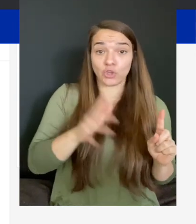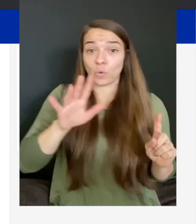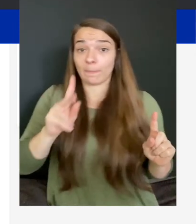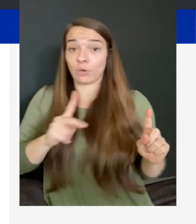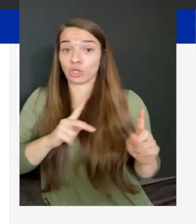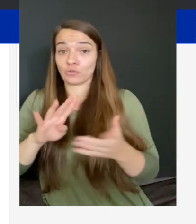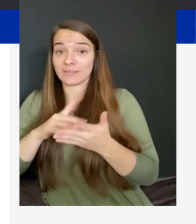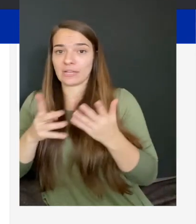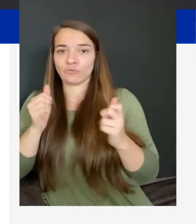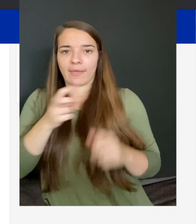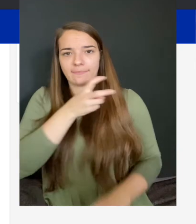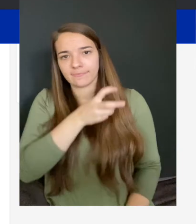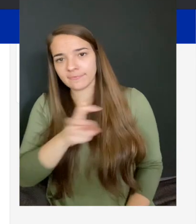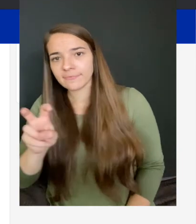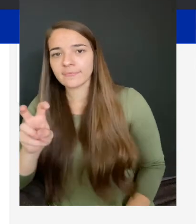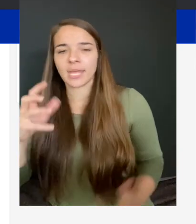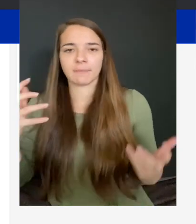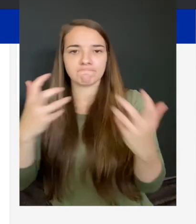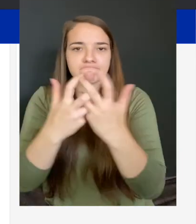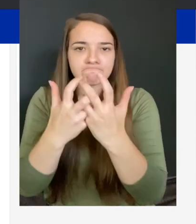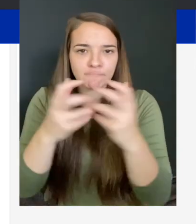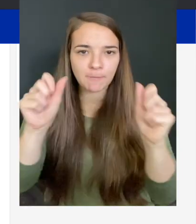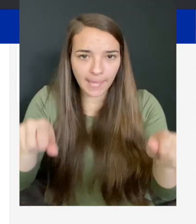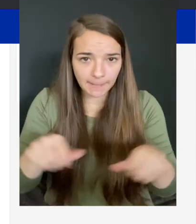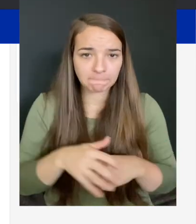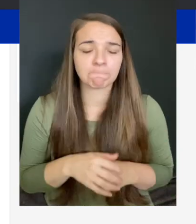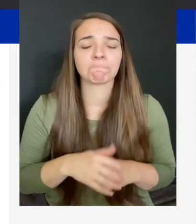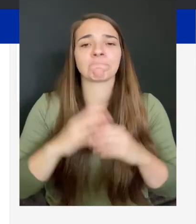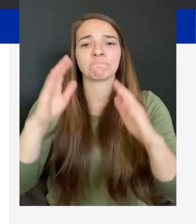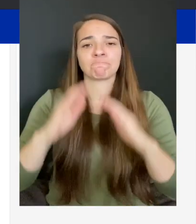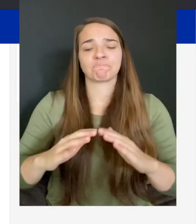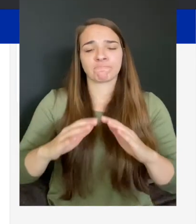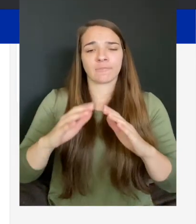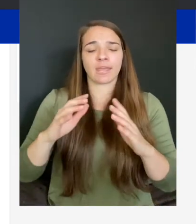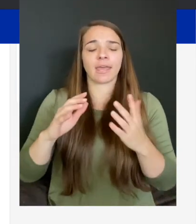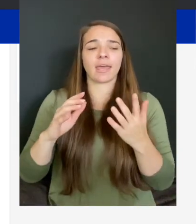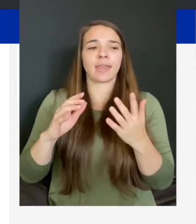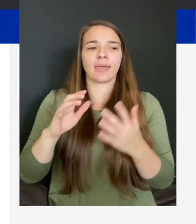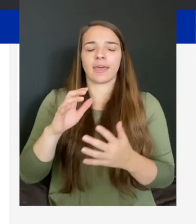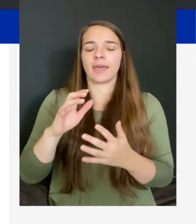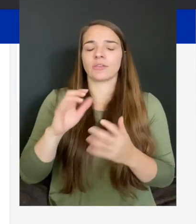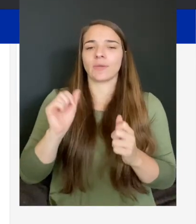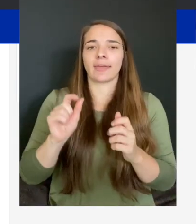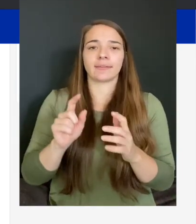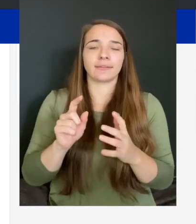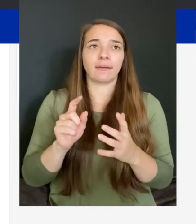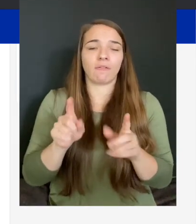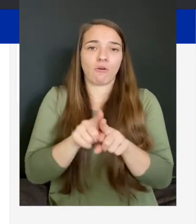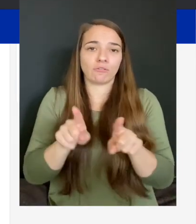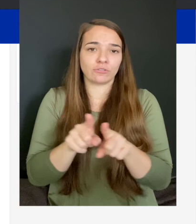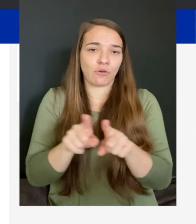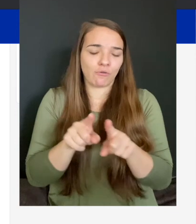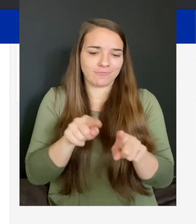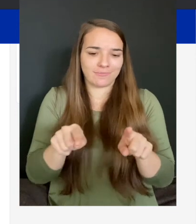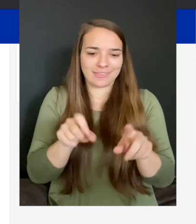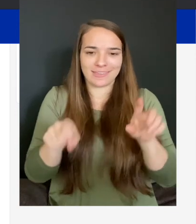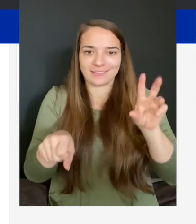if you wish to do so. And the bottom is to enable text message alerts, yes or no, and